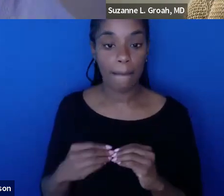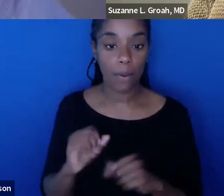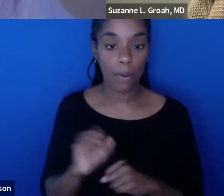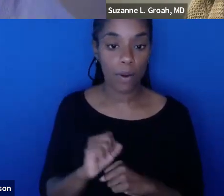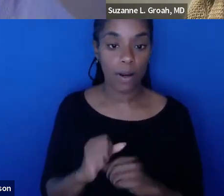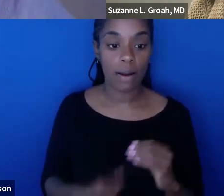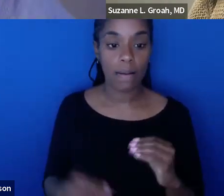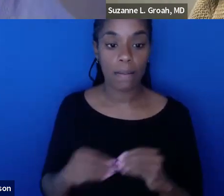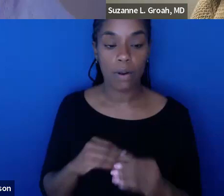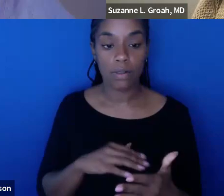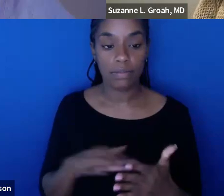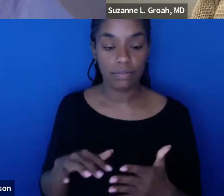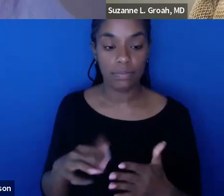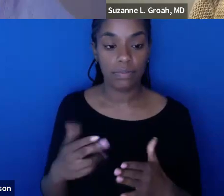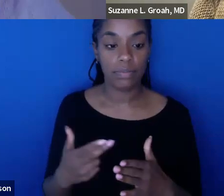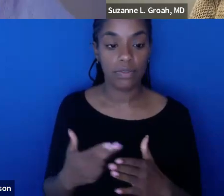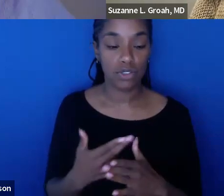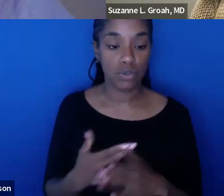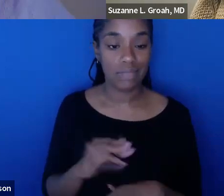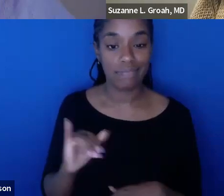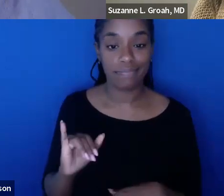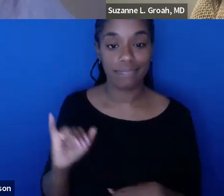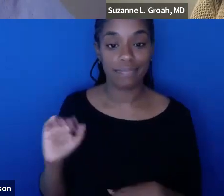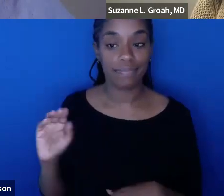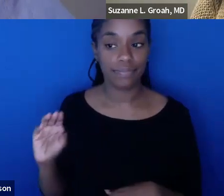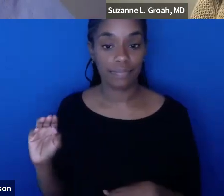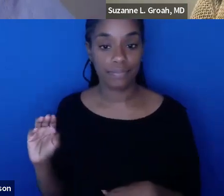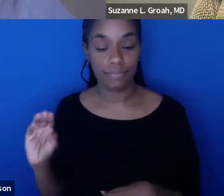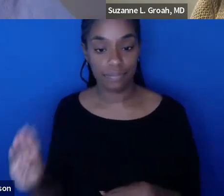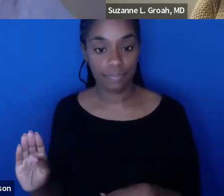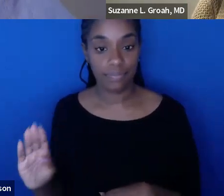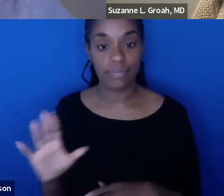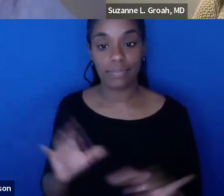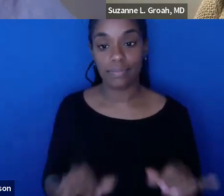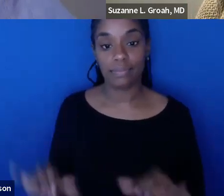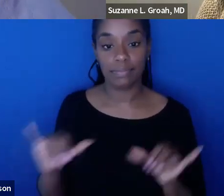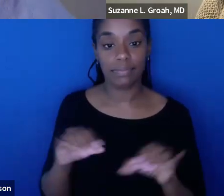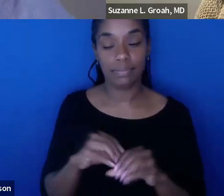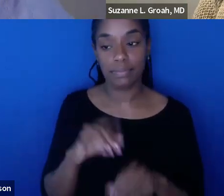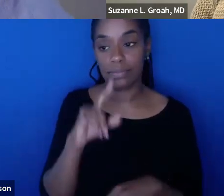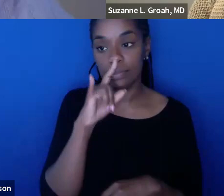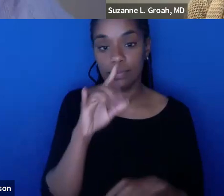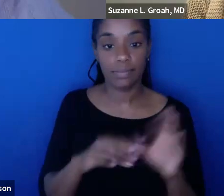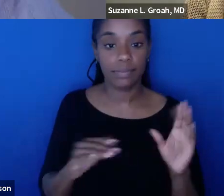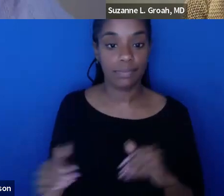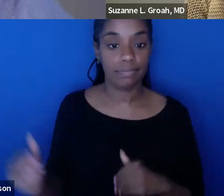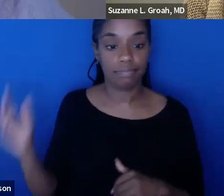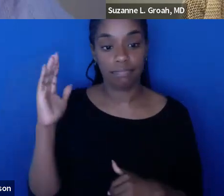use of intravesical gentamicin, it is way more common in kids for some reason than adults, I'm not really sure why.